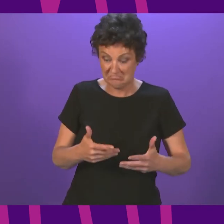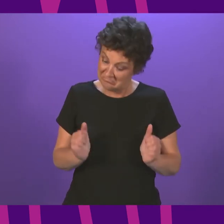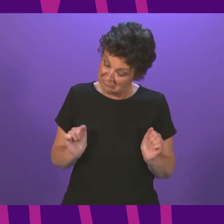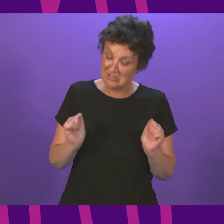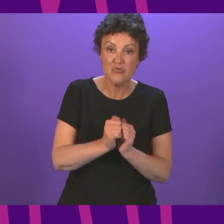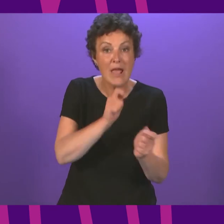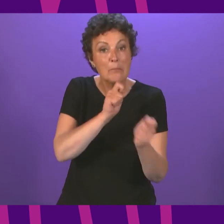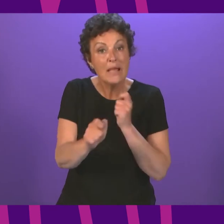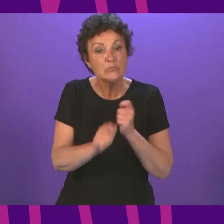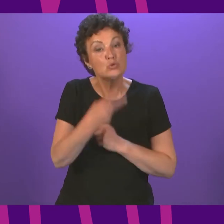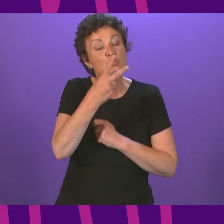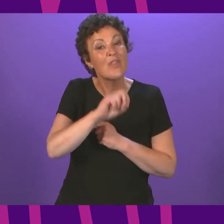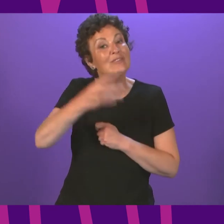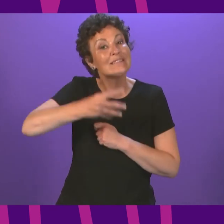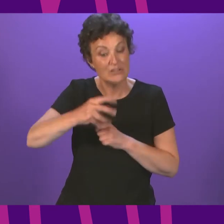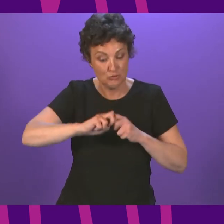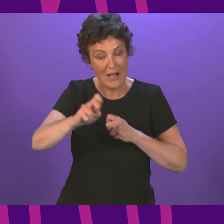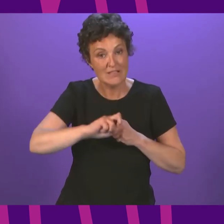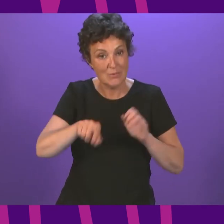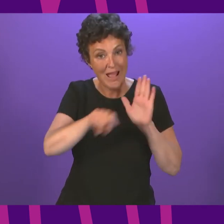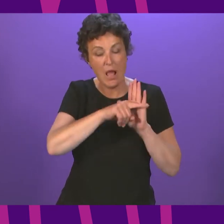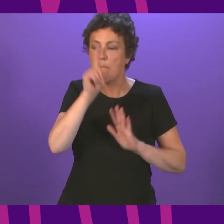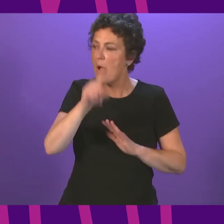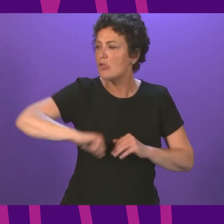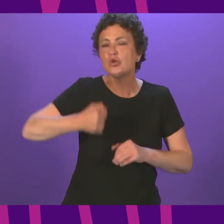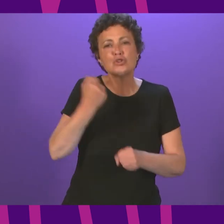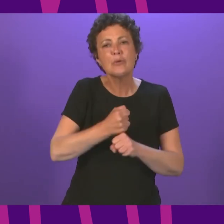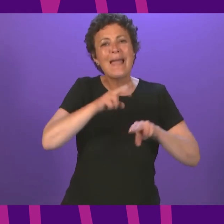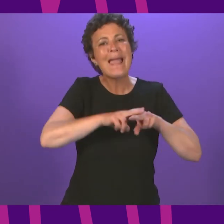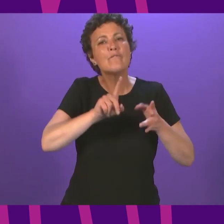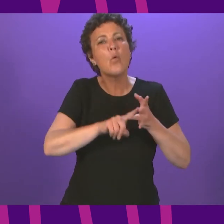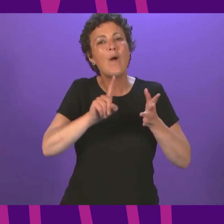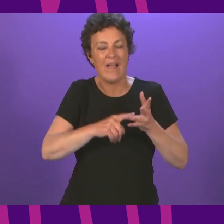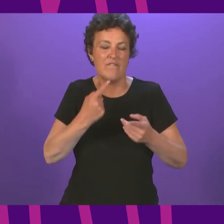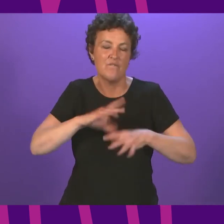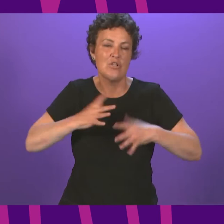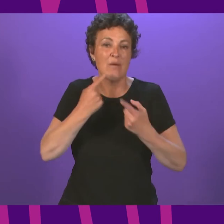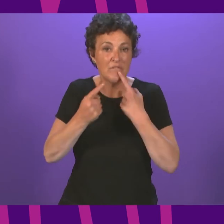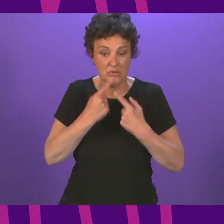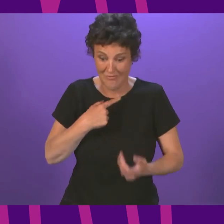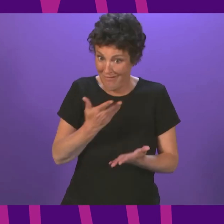Bill in 2019 in order to allow that. However, on 2 June this year, a Scottish Government answer to a freedom of information request clarified that no discussion or communication